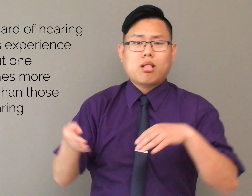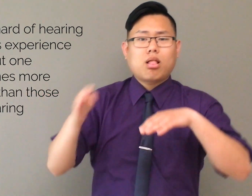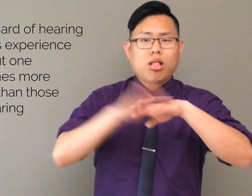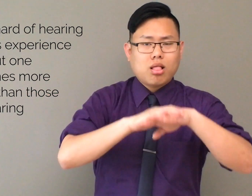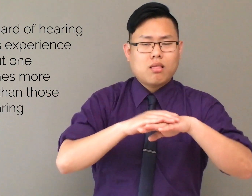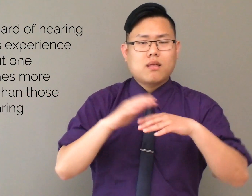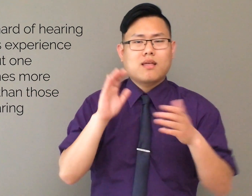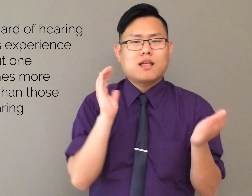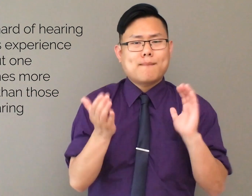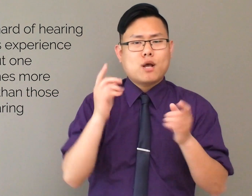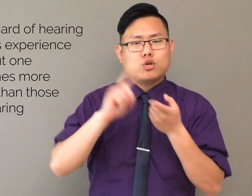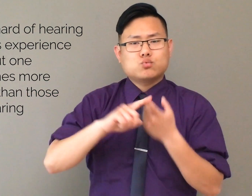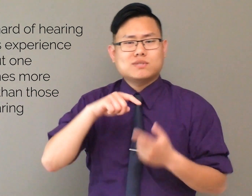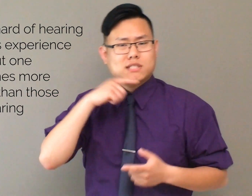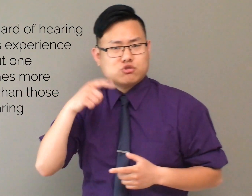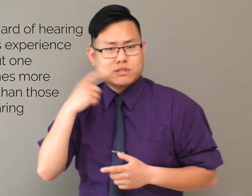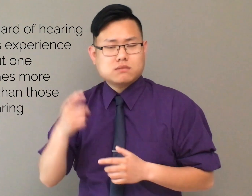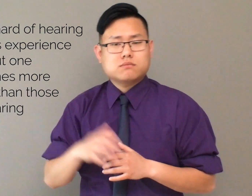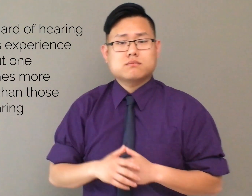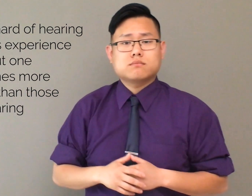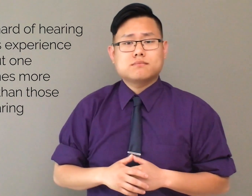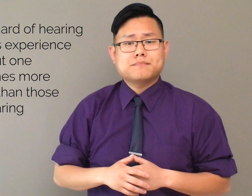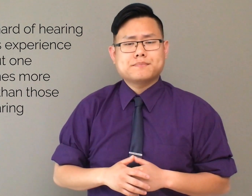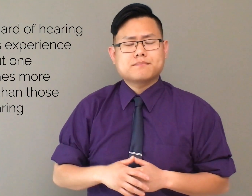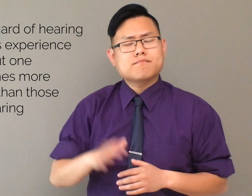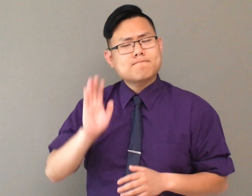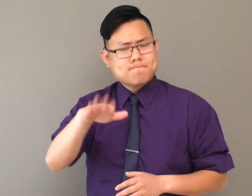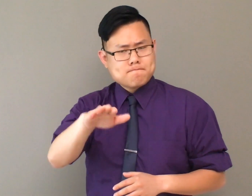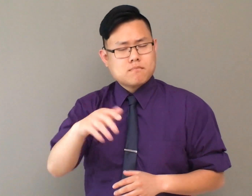more frequently than those without hearing difficulties.”